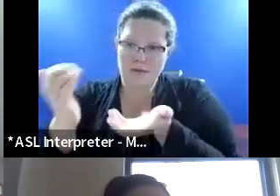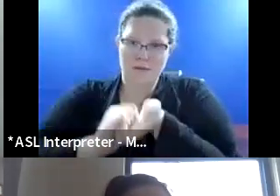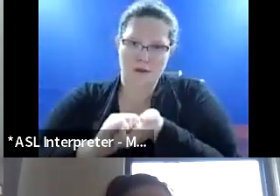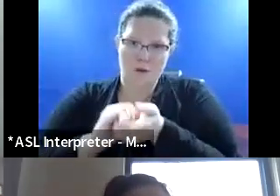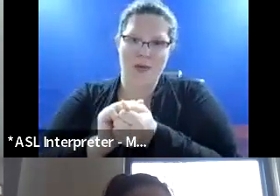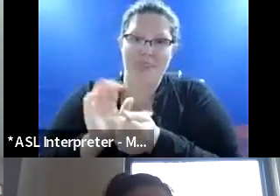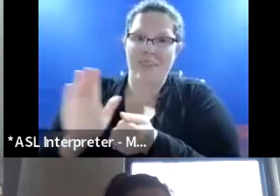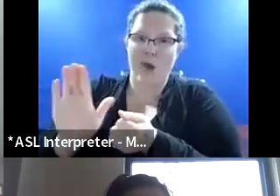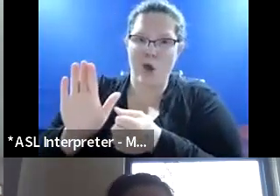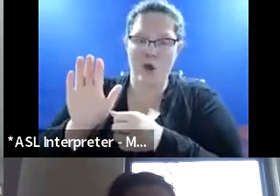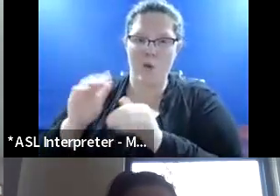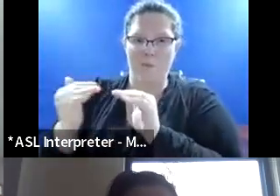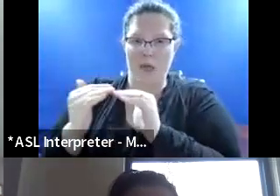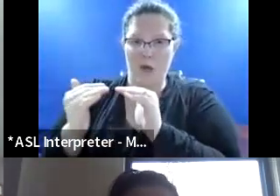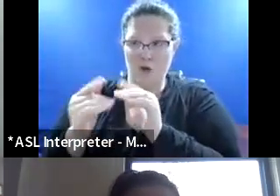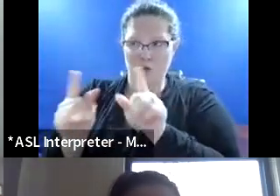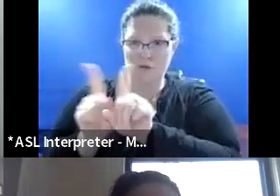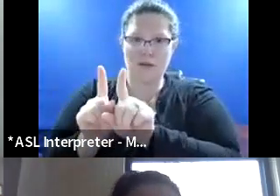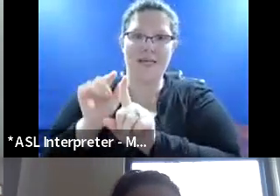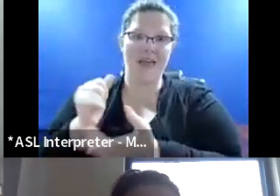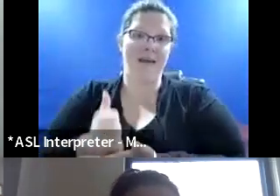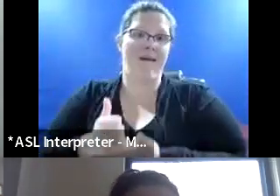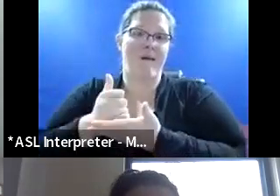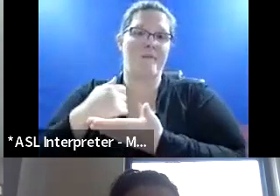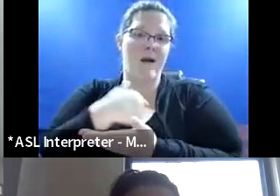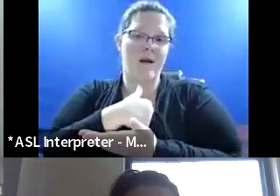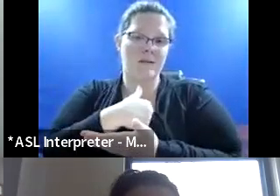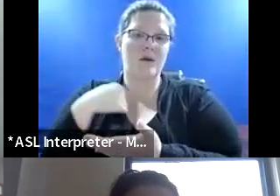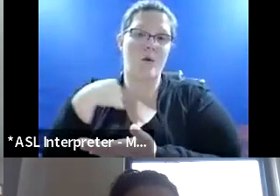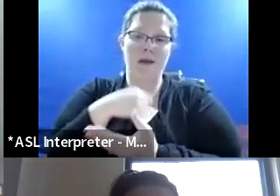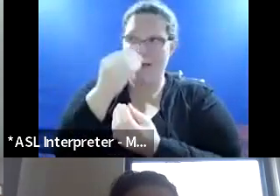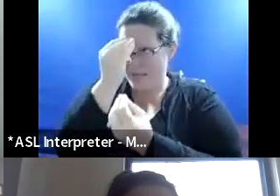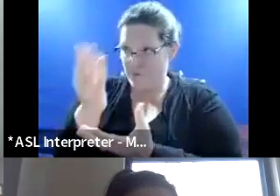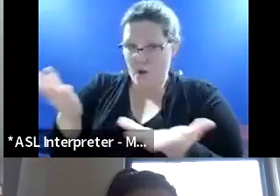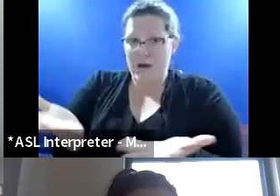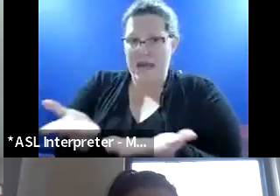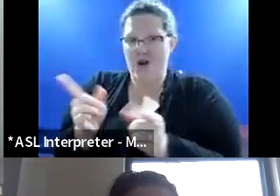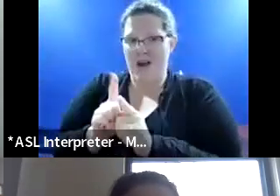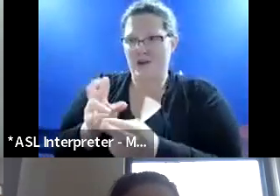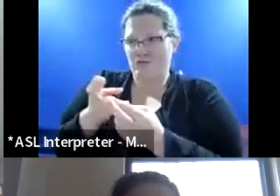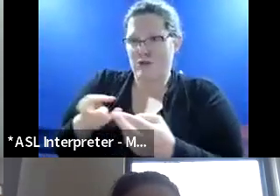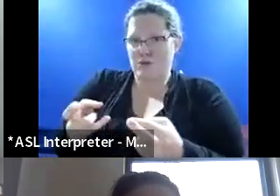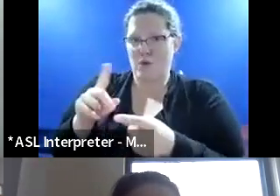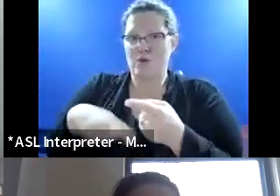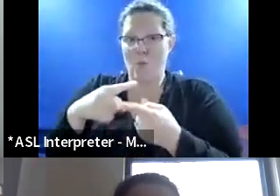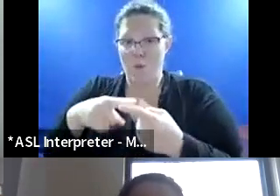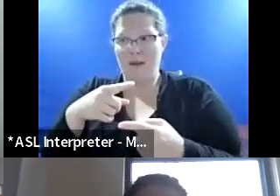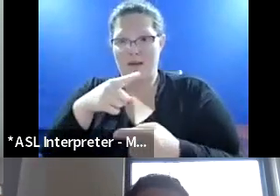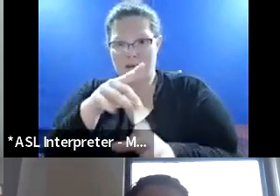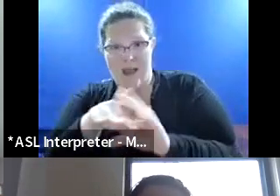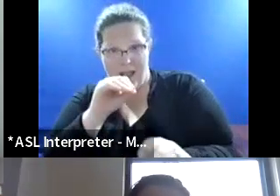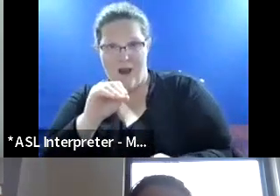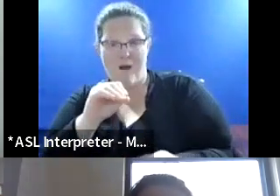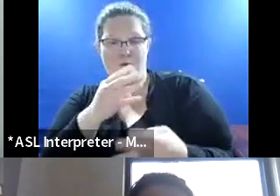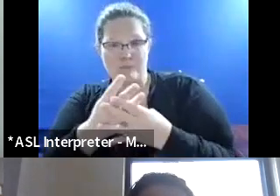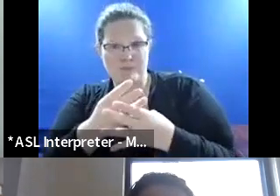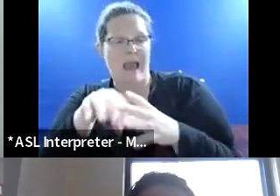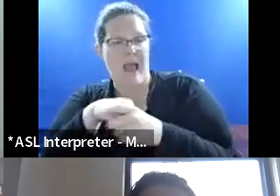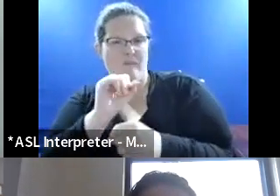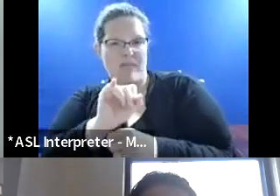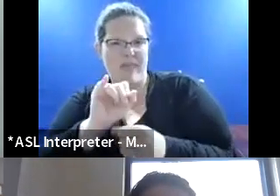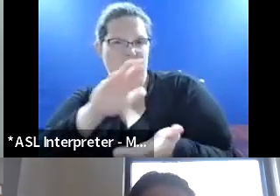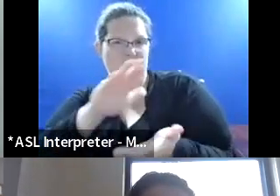I WAS A YOUTH COORDINATOR AND PREEMPLOYMENT SERVICES THROUGH PREEMPLOYMENT DISABILITY AND WE BROUGHT THAT TO JUVENILE DETENTION CENTERS TO PROVIDE THE SAME SERVICE THAT'S THEIR PEERS WERE GETTING. IT WAS JUST A MATTER OF GETTING IN TOUCH WITH THE RIGHT PERSON TO GET OUR FOOT IN THE DOOR.